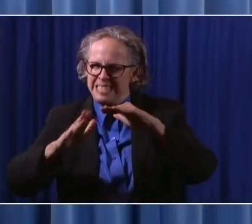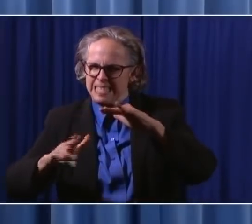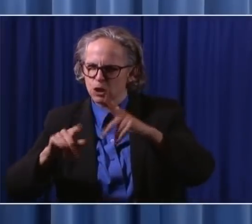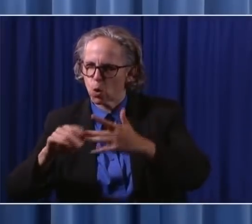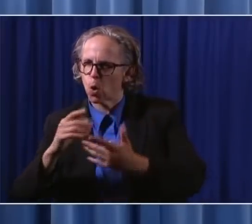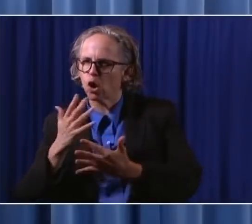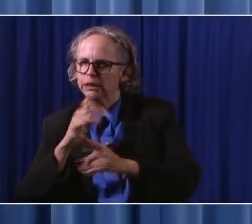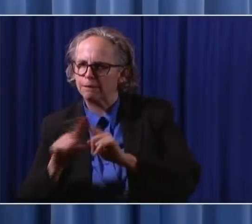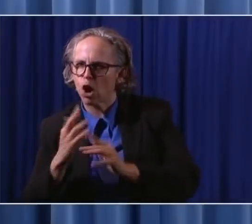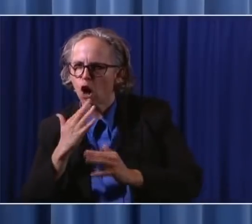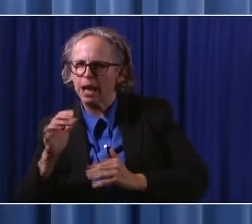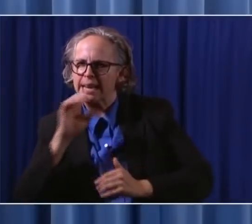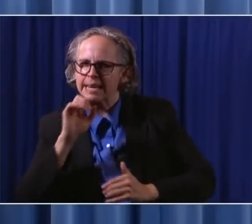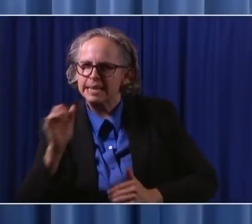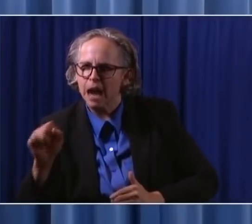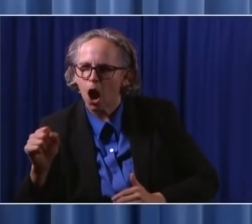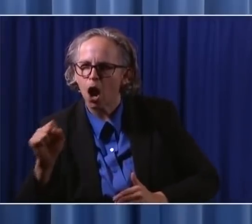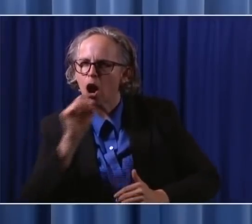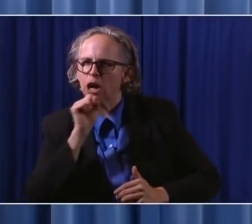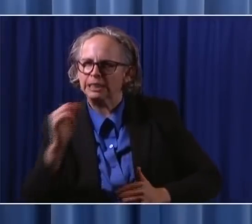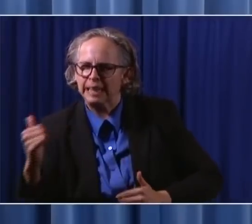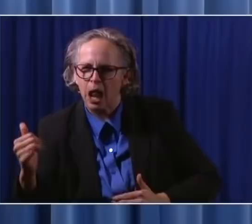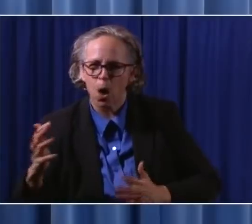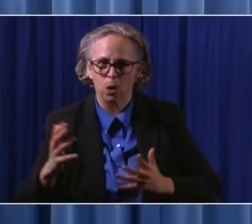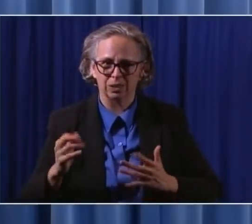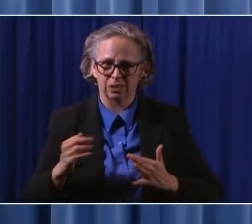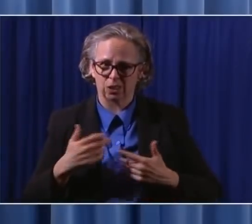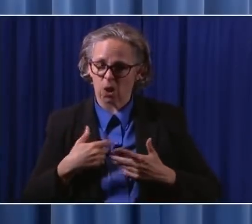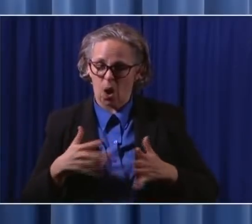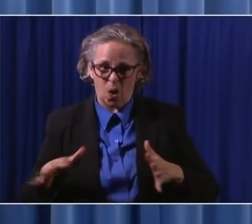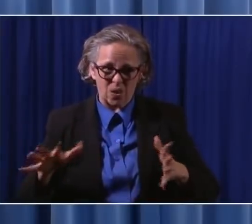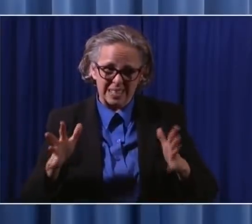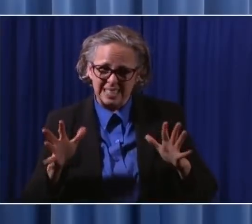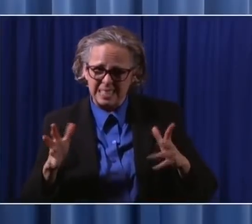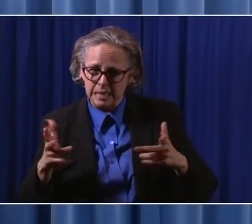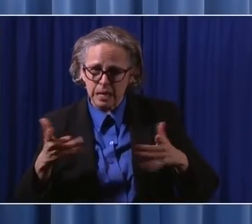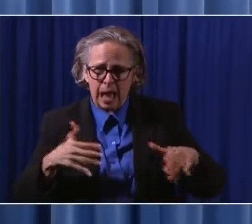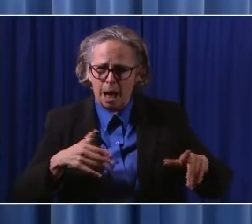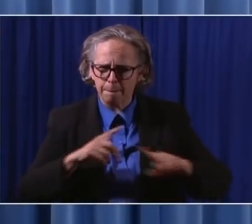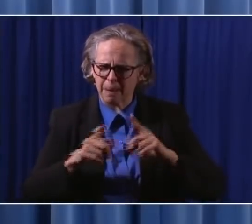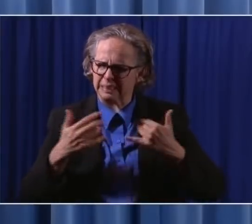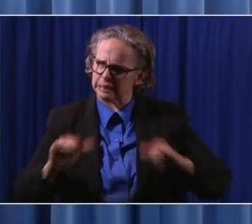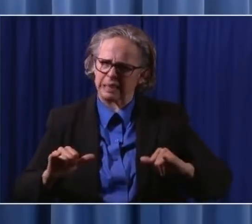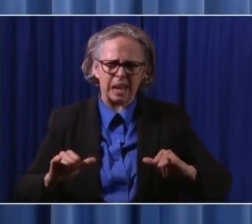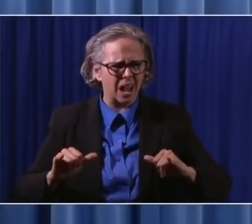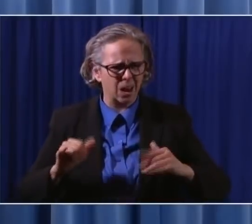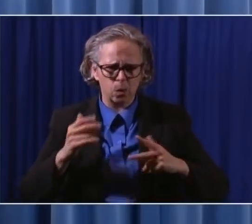AND GOING THERE TO CONTINUE TO HAVE ADDITIONAL TESTING AND WHAT WE HOPE HIS OTHER COUNTIES